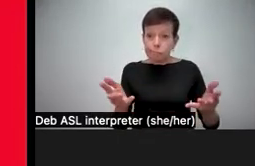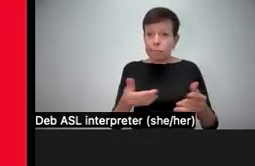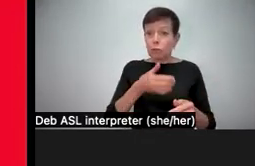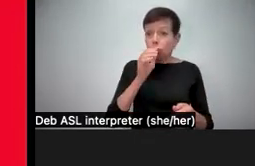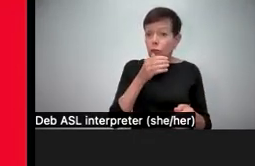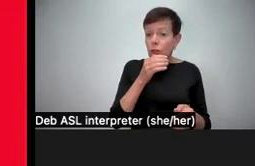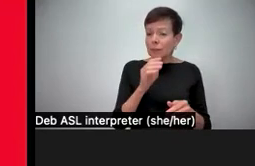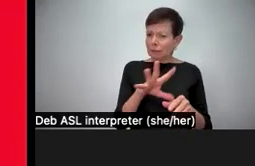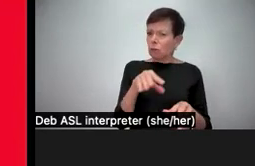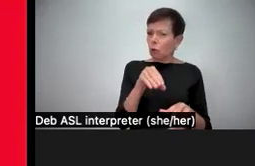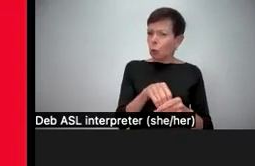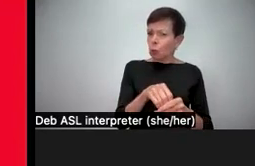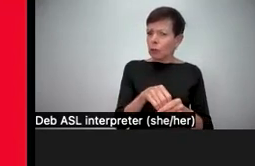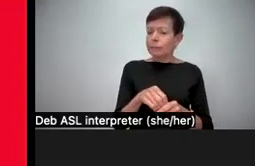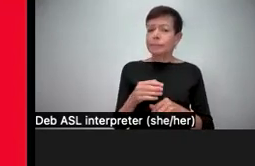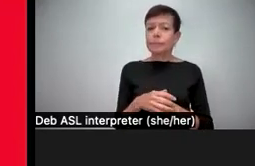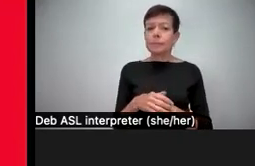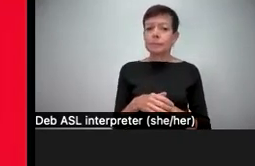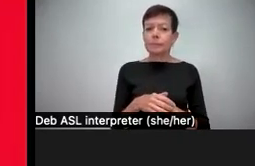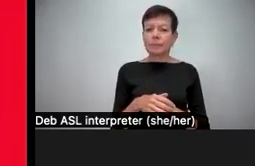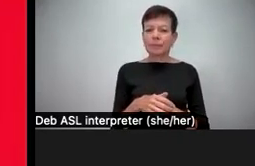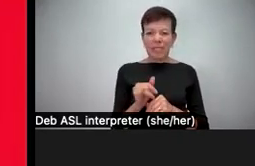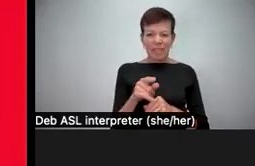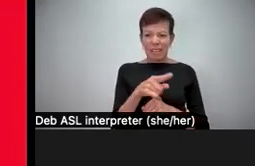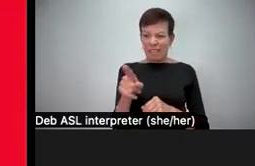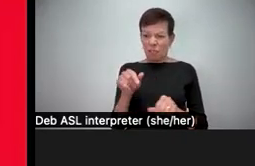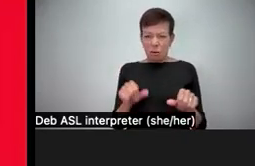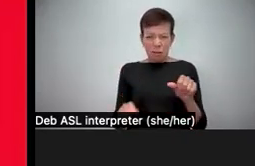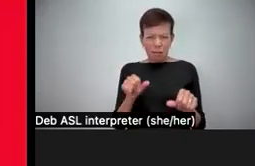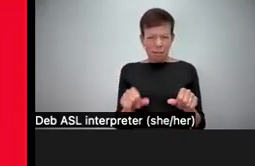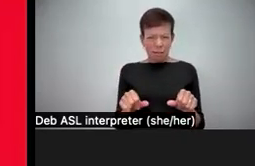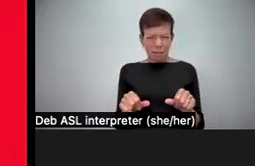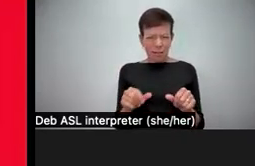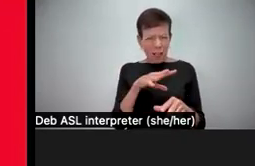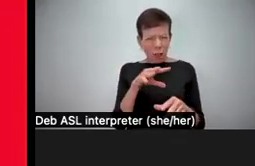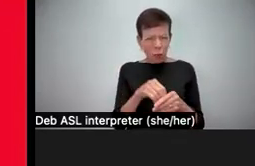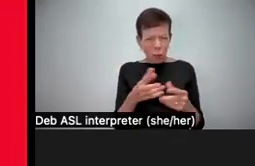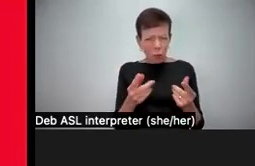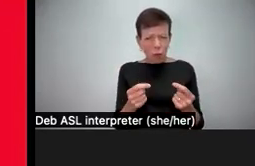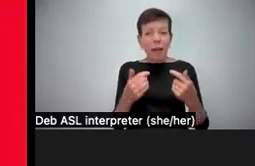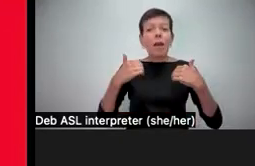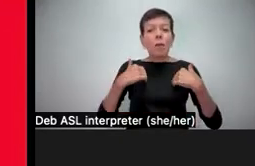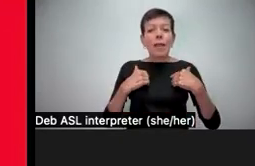unsure of what you should include, we do have some templates and example budgets available.